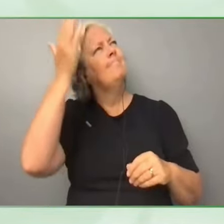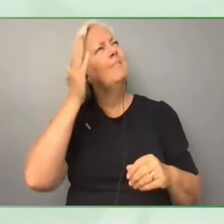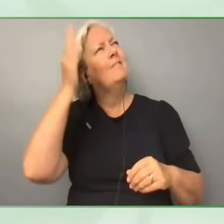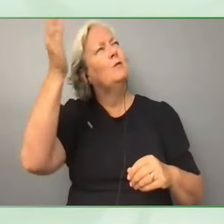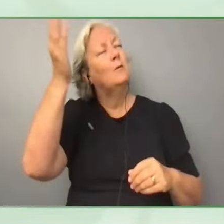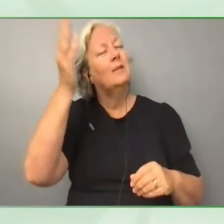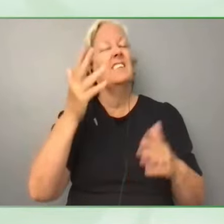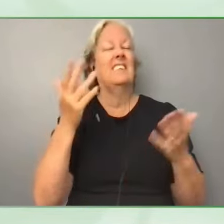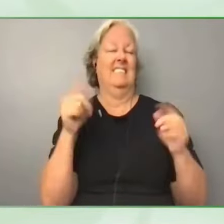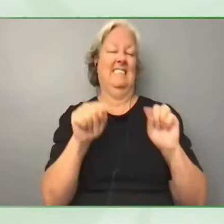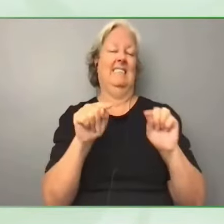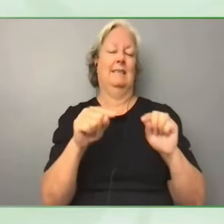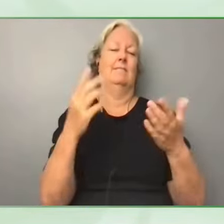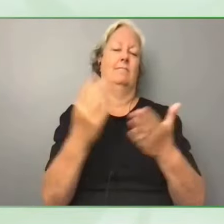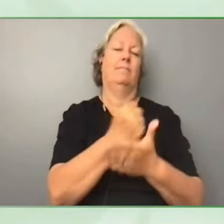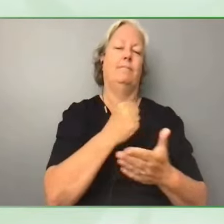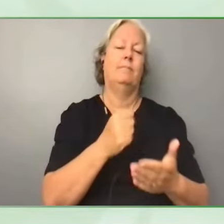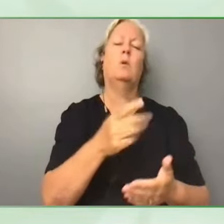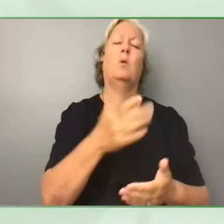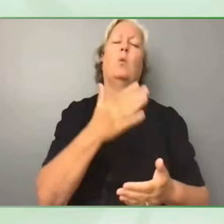Corporation, cocreator, partnership.